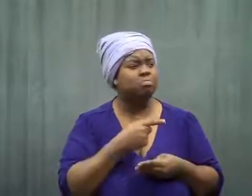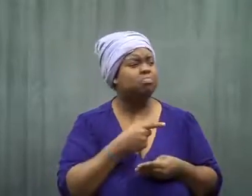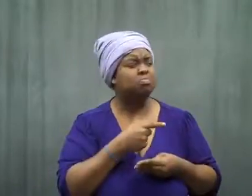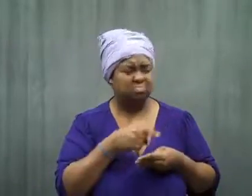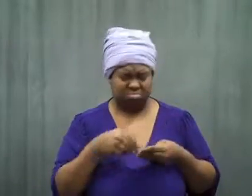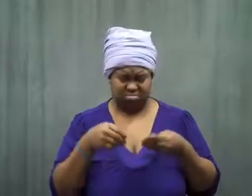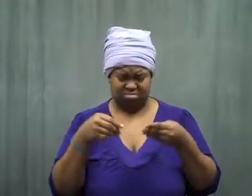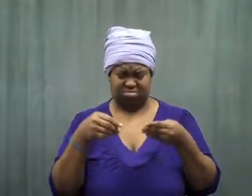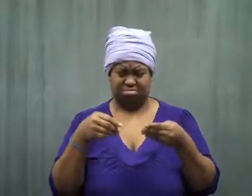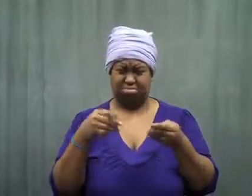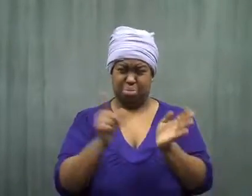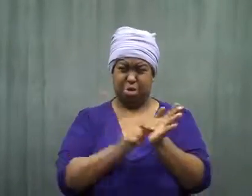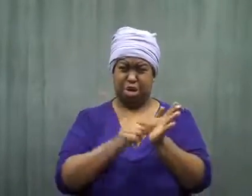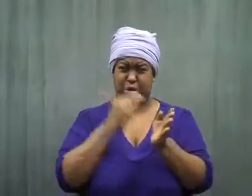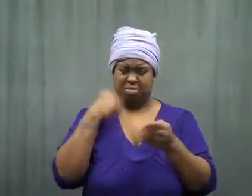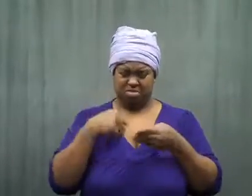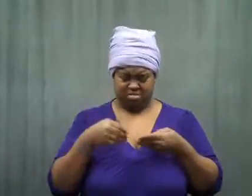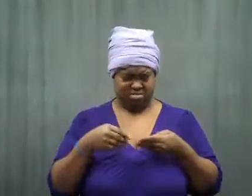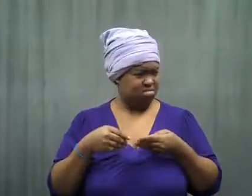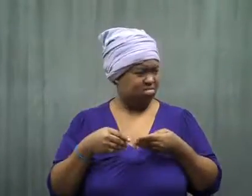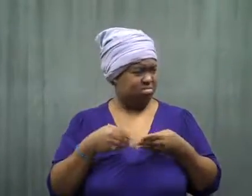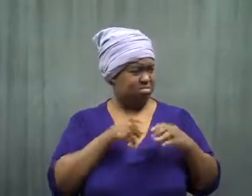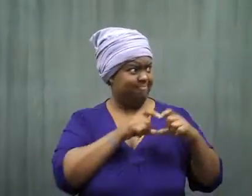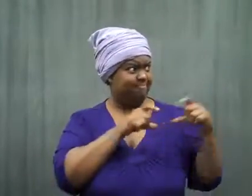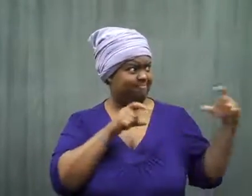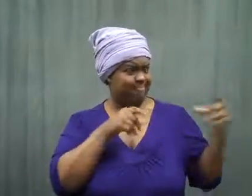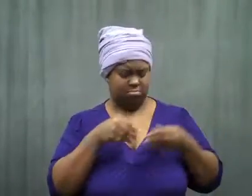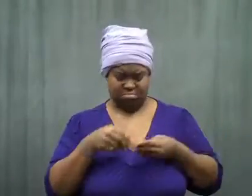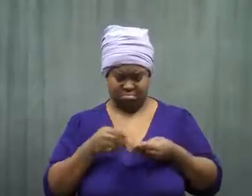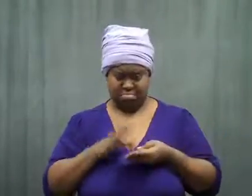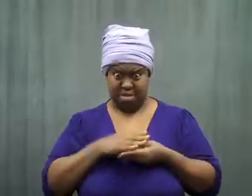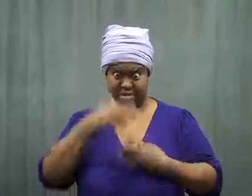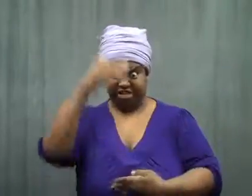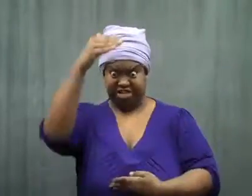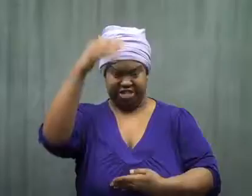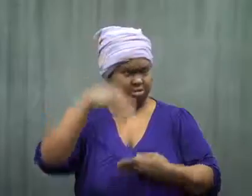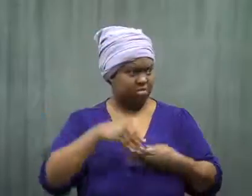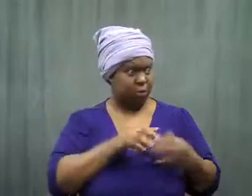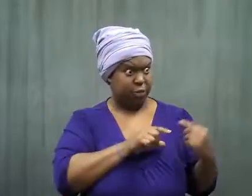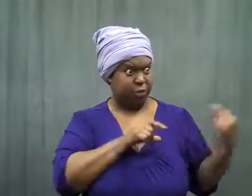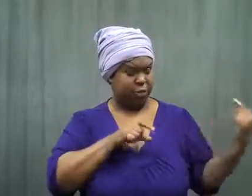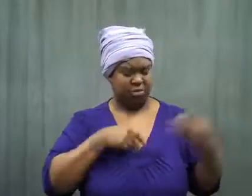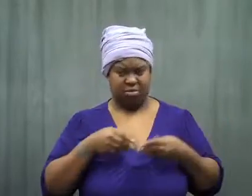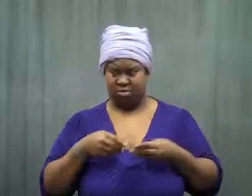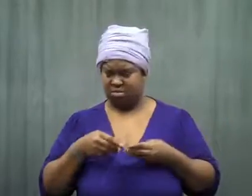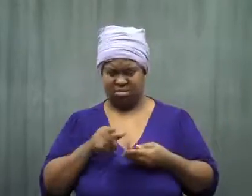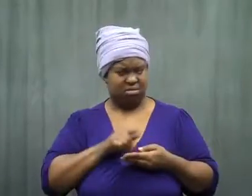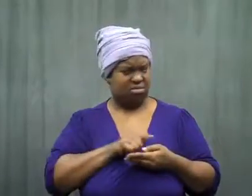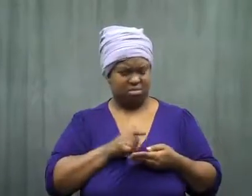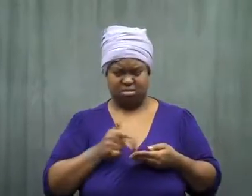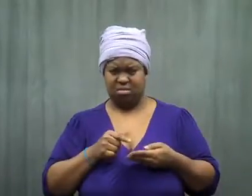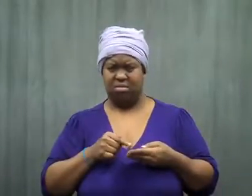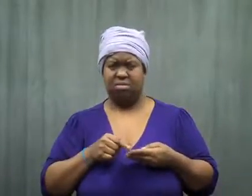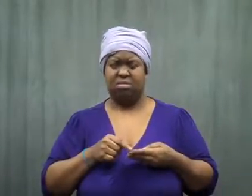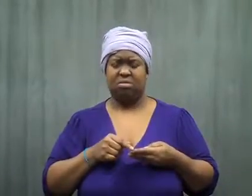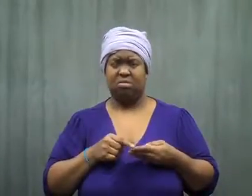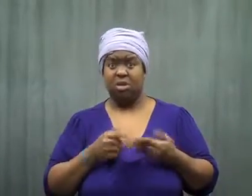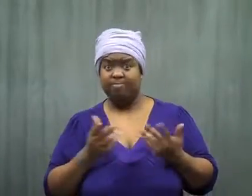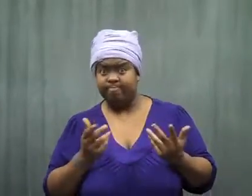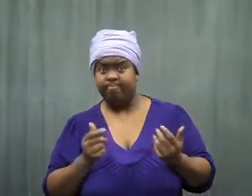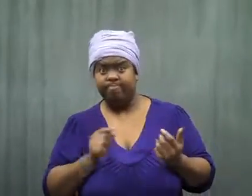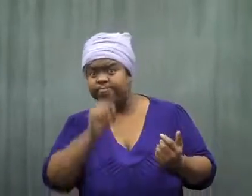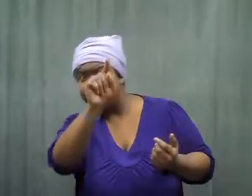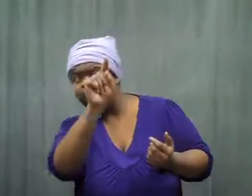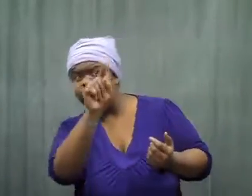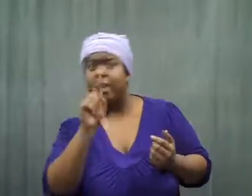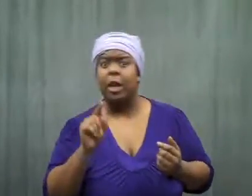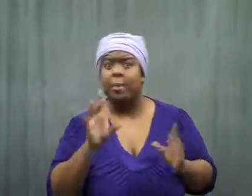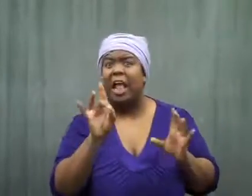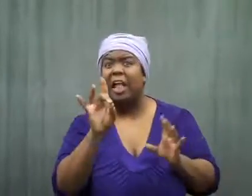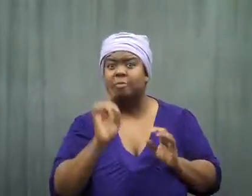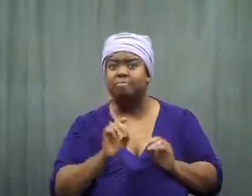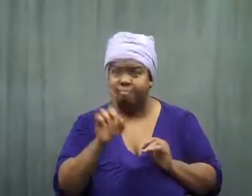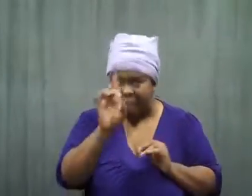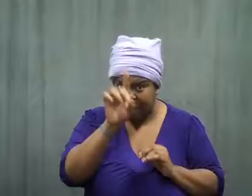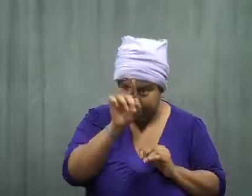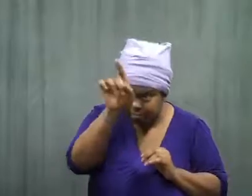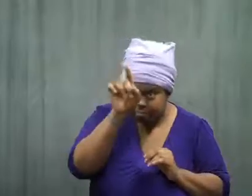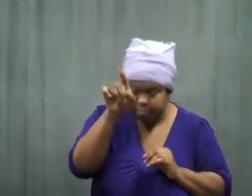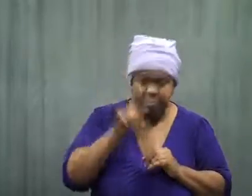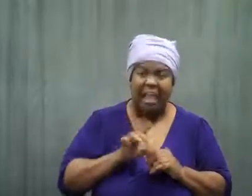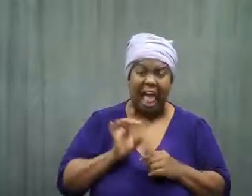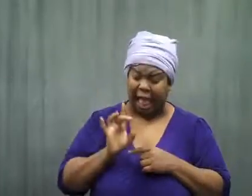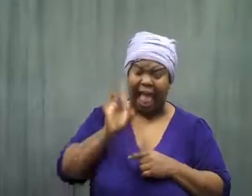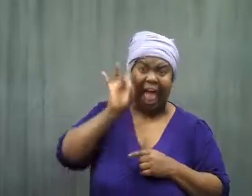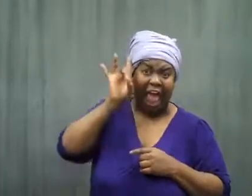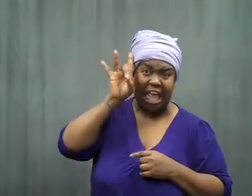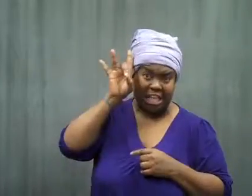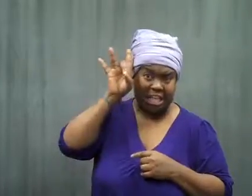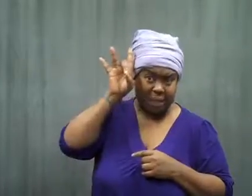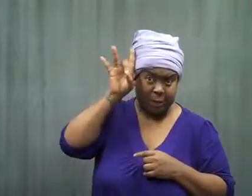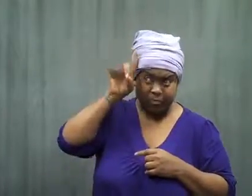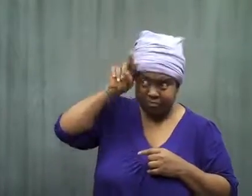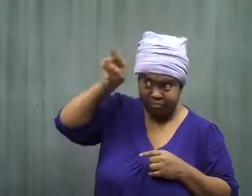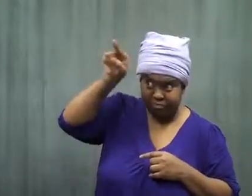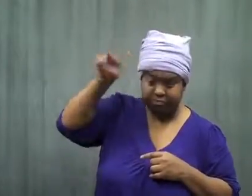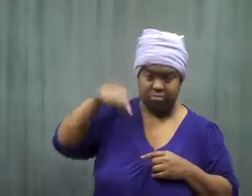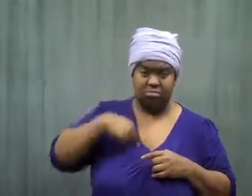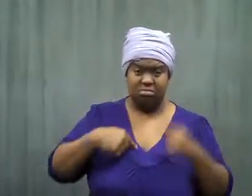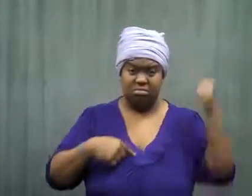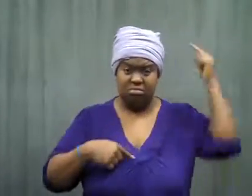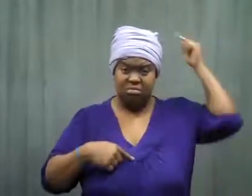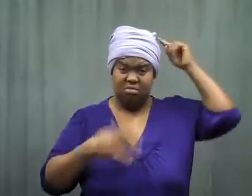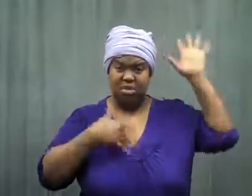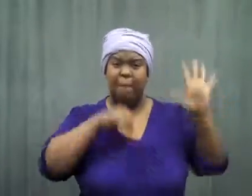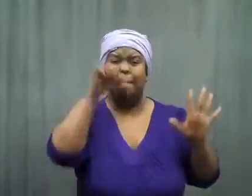They had these check size tickets, and I have a big old printed page.